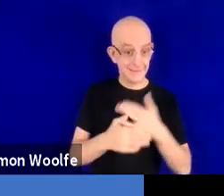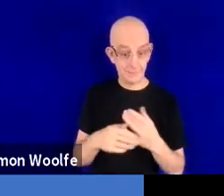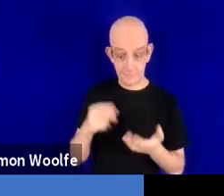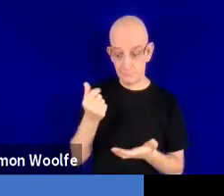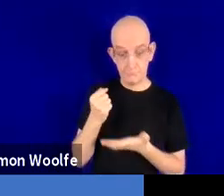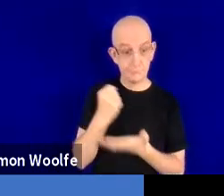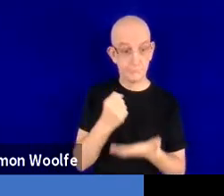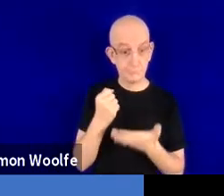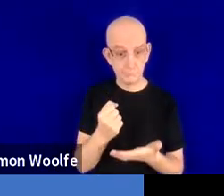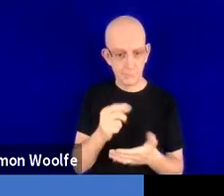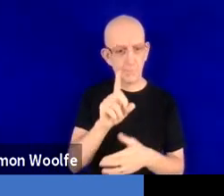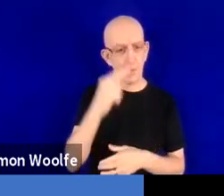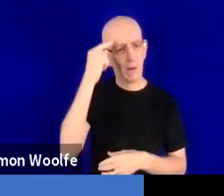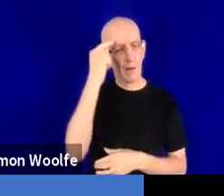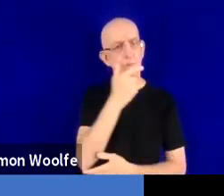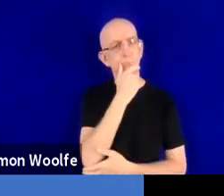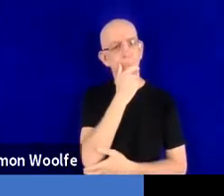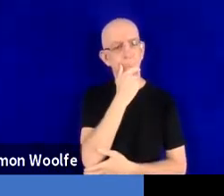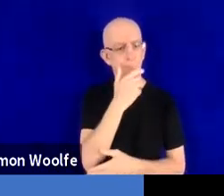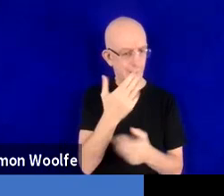Often this was actually done alongside disability benefits